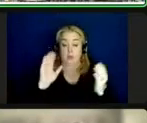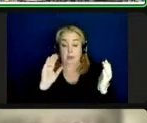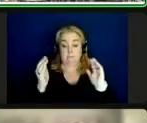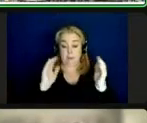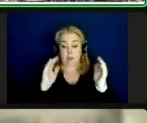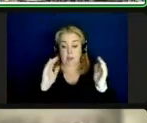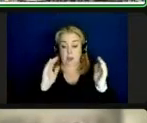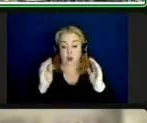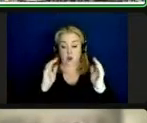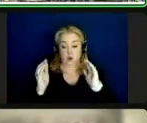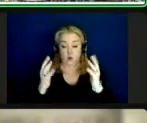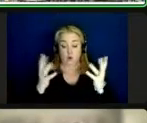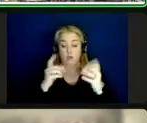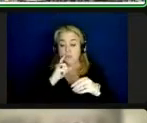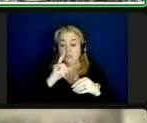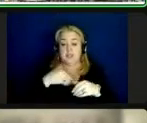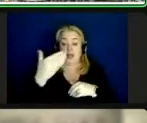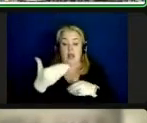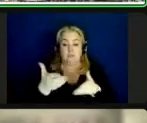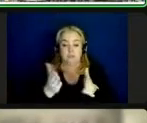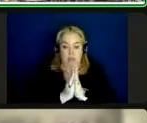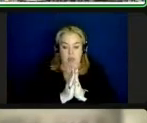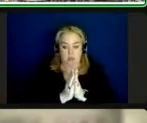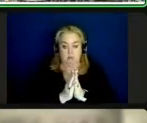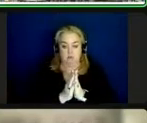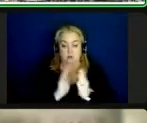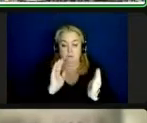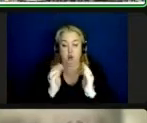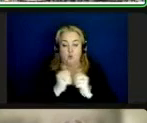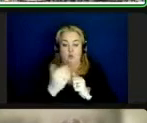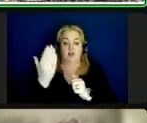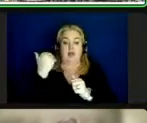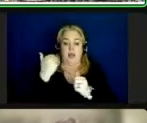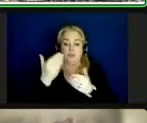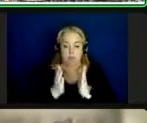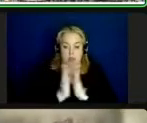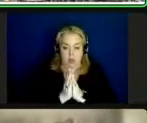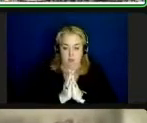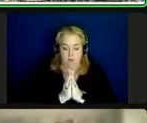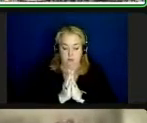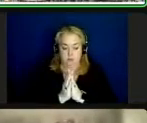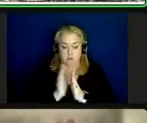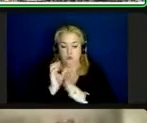SO THIS FACTORING IN I THINK IT